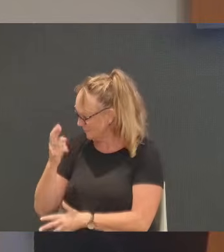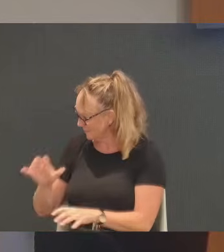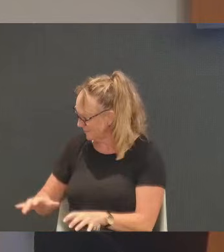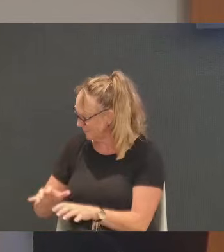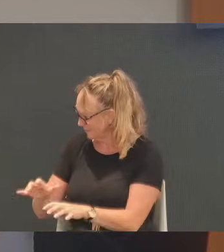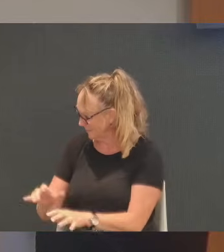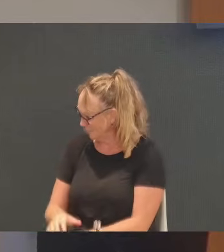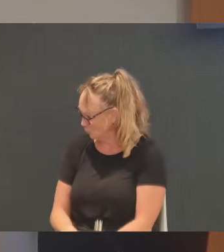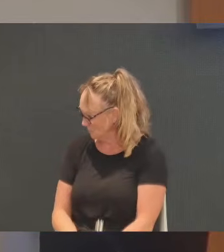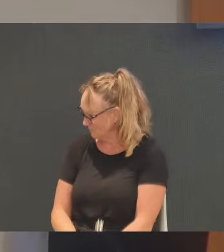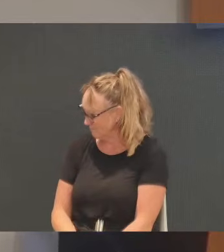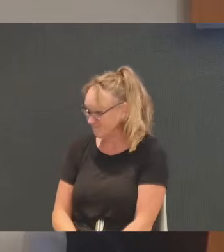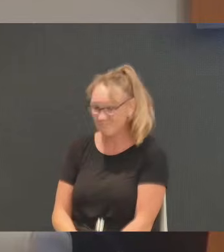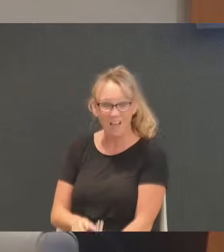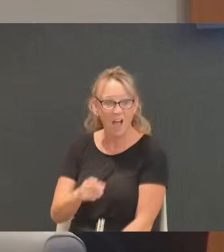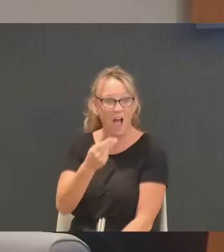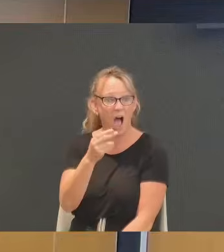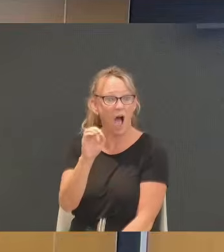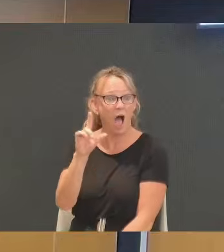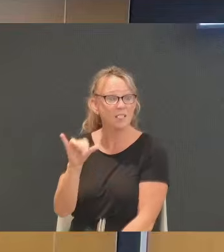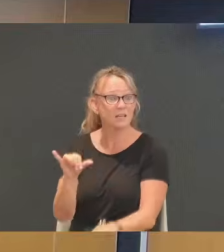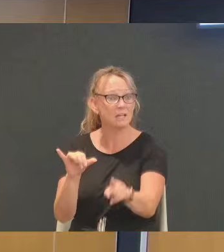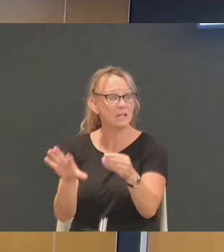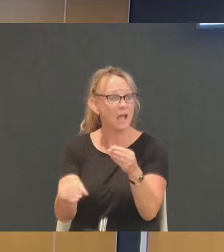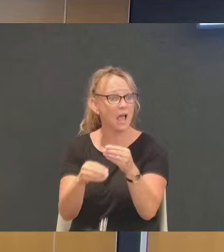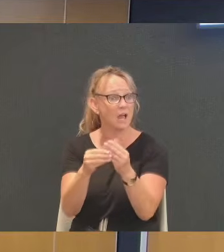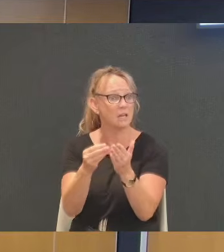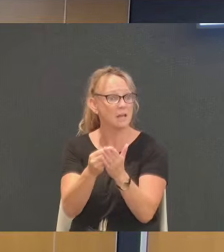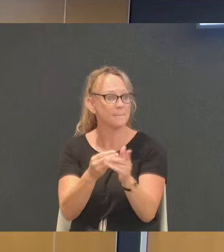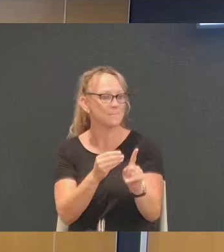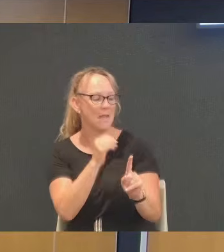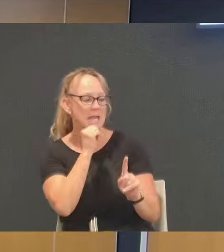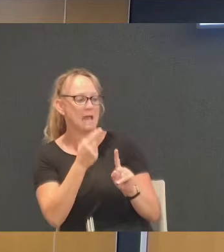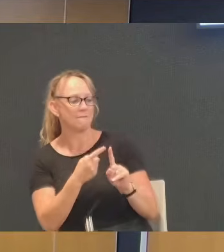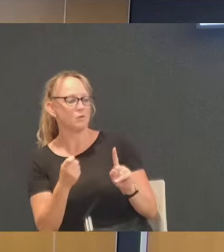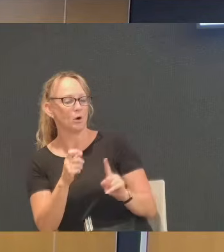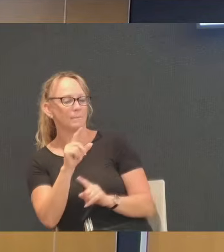have any additional information from the township on it. Nothing from the township, but yes, the the